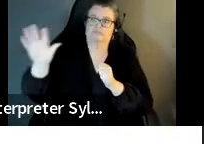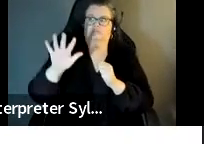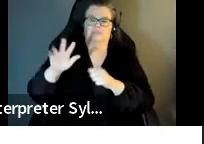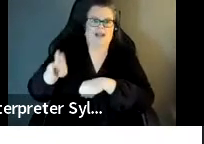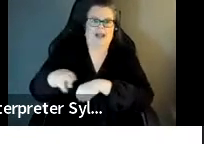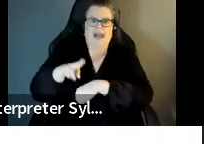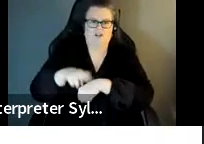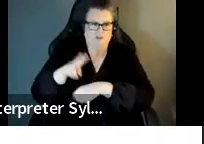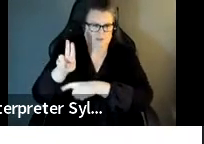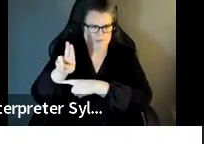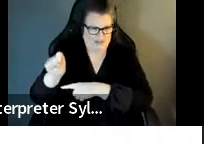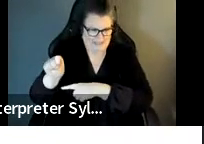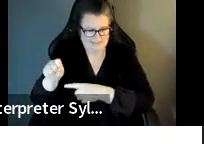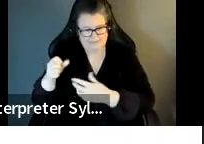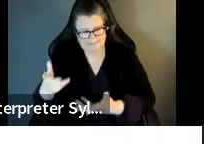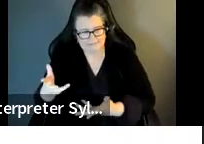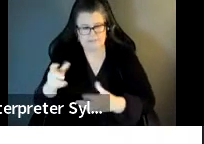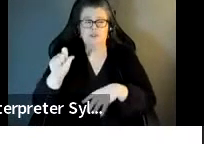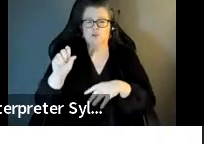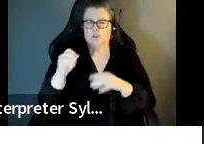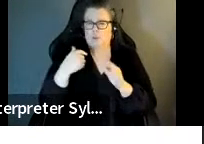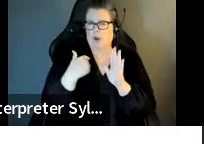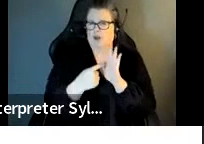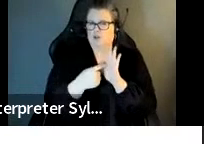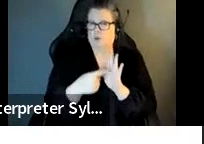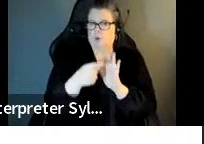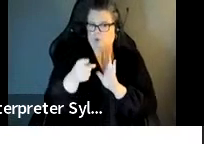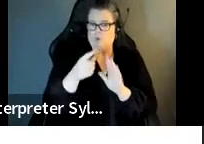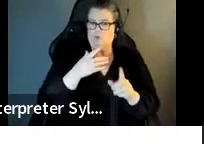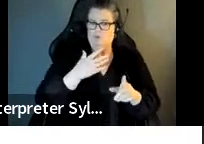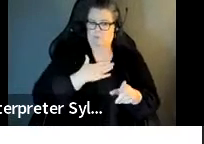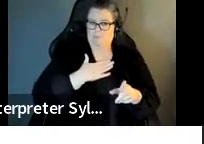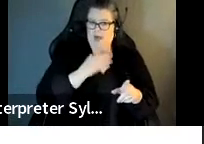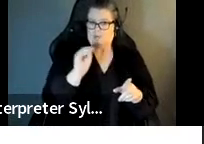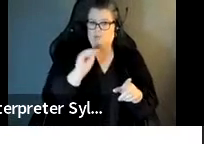So I'm showing you over here the percentages in our sample relative to the national sample